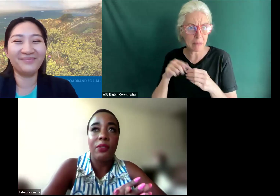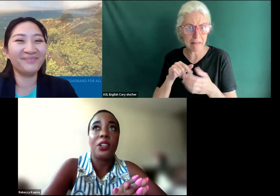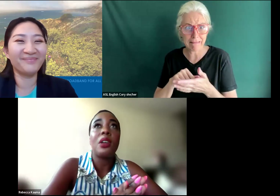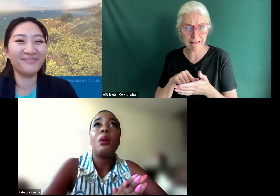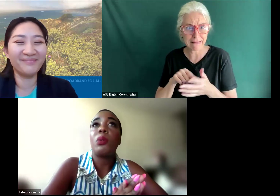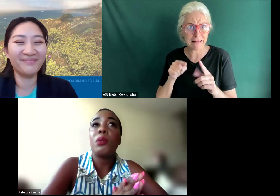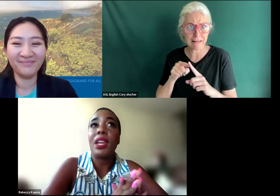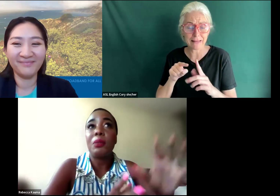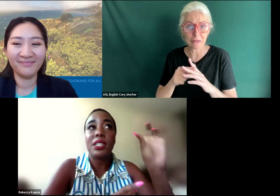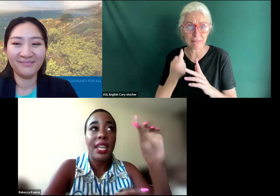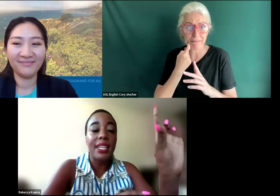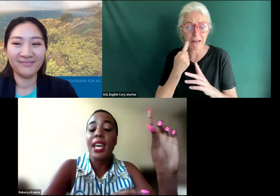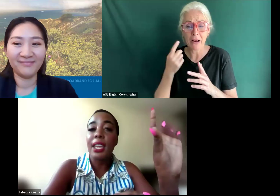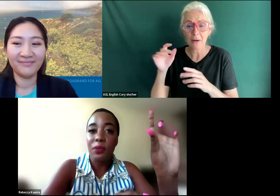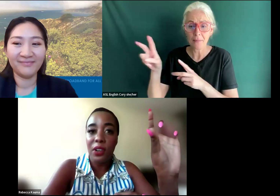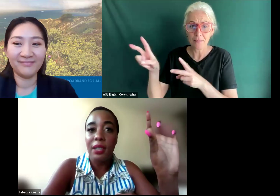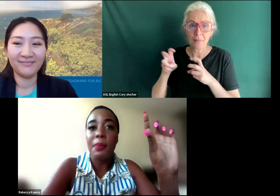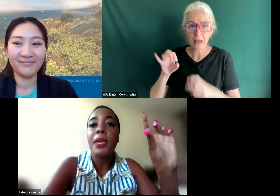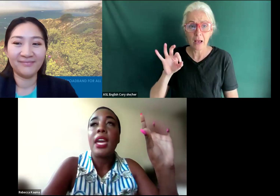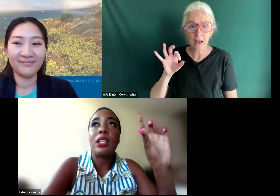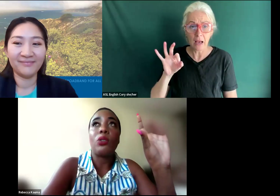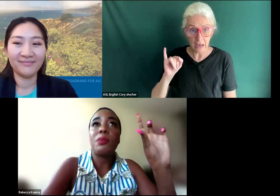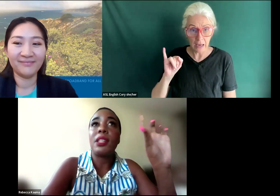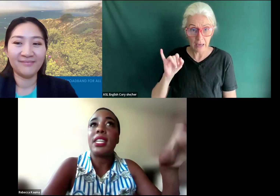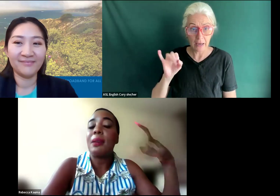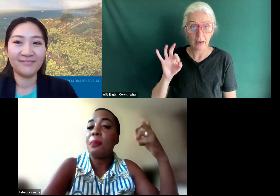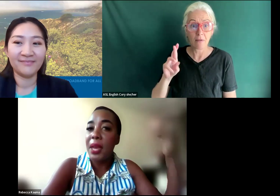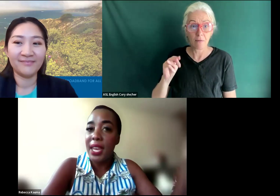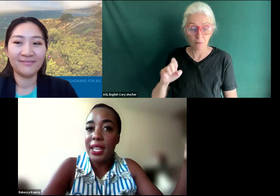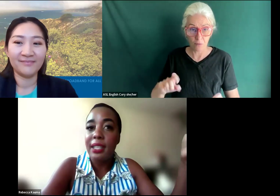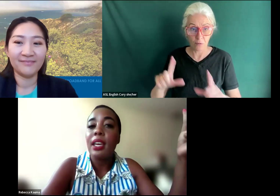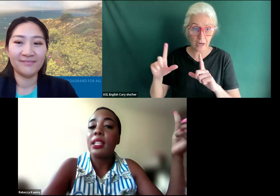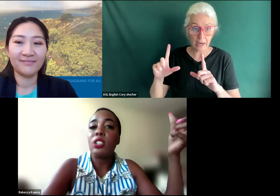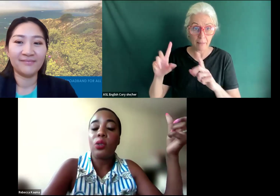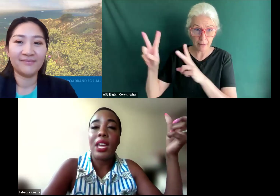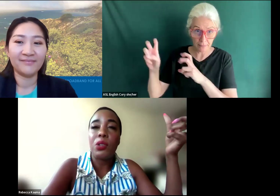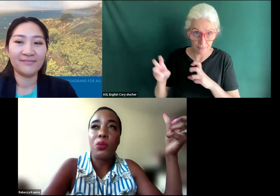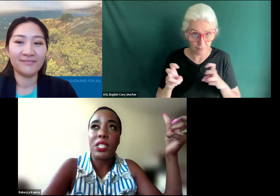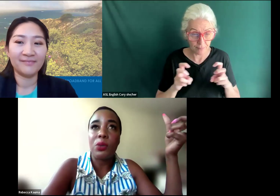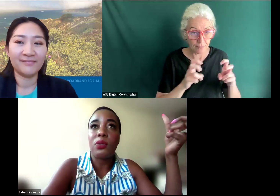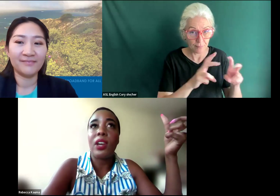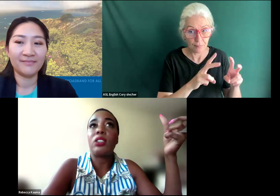this effort, but we were able to take an iframe and ultimately embed the Digital Equity Resource